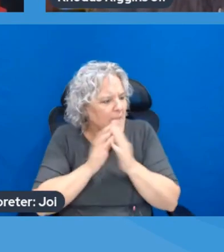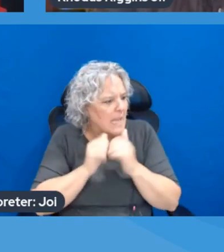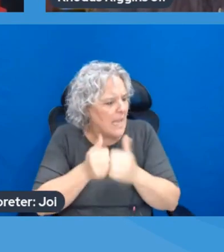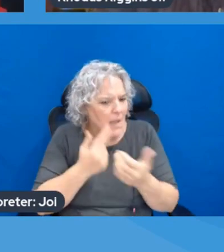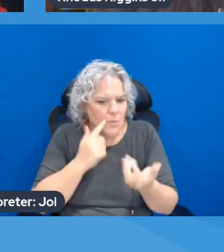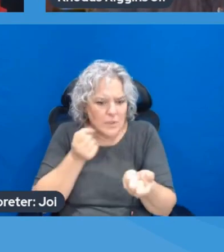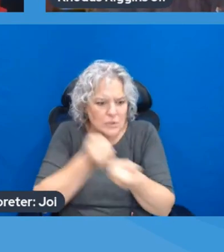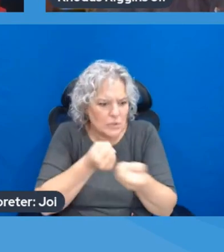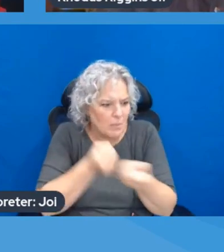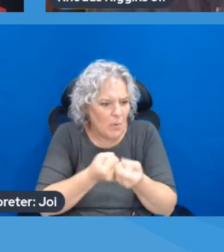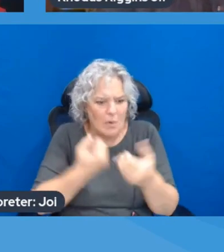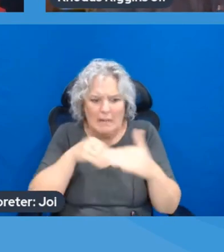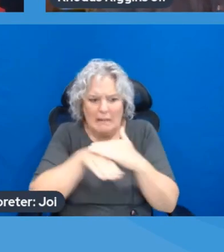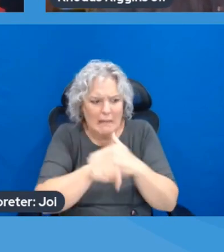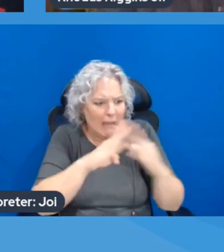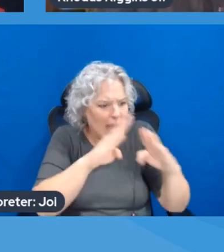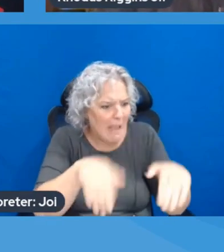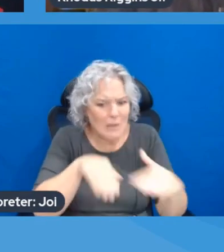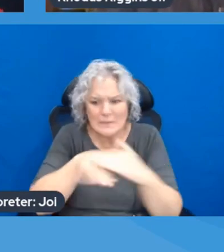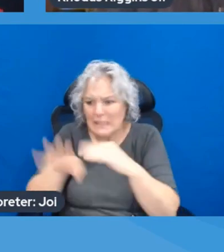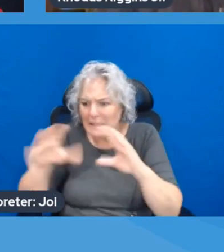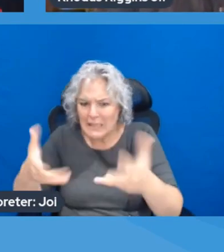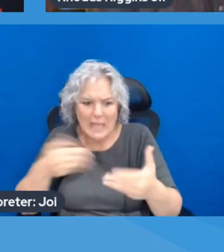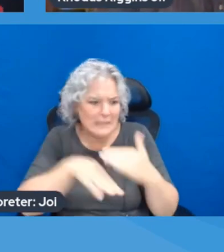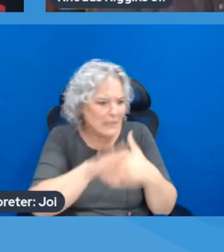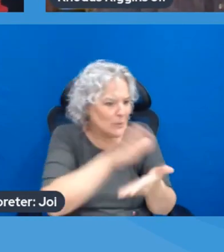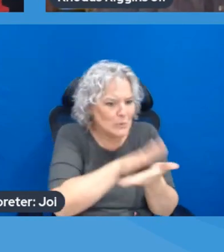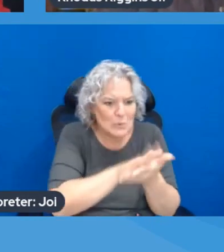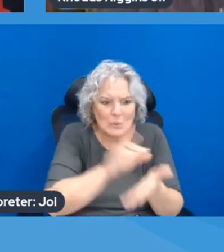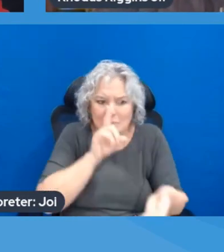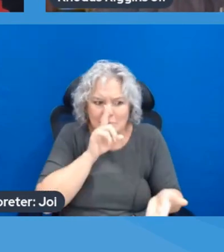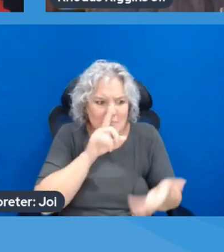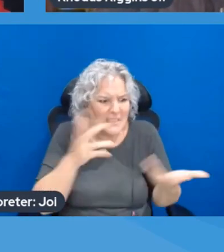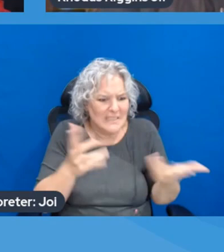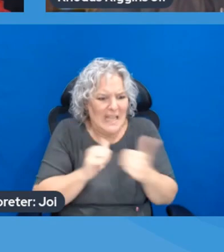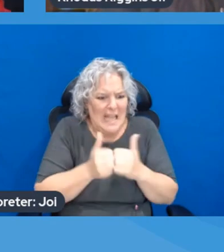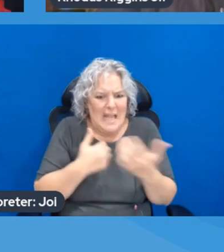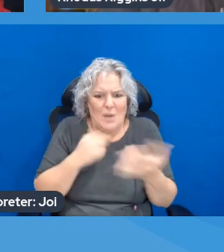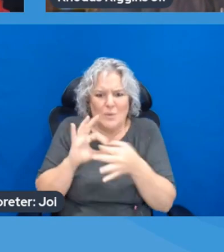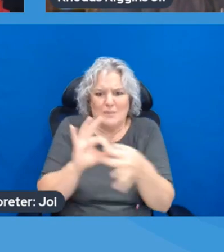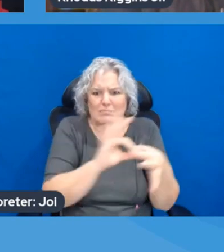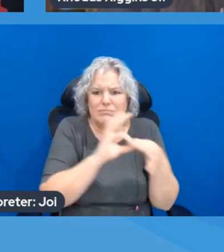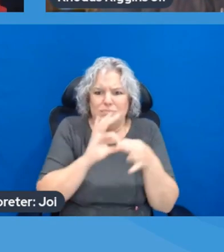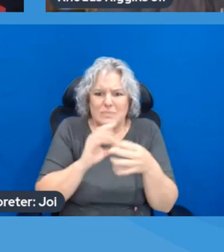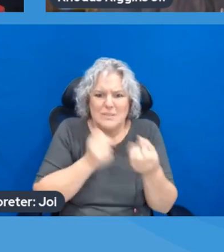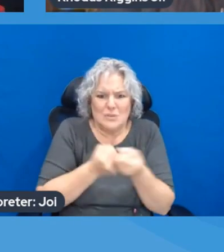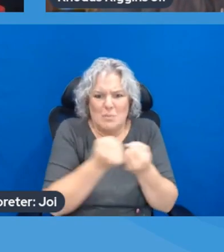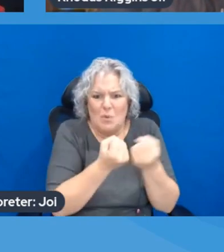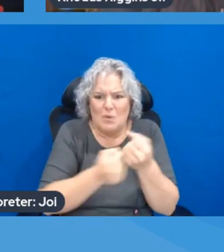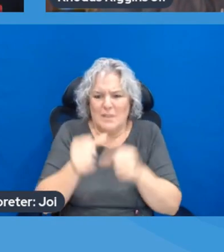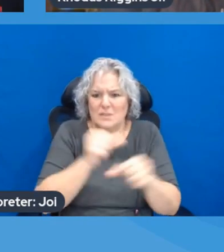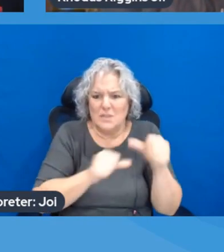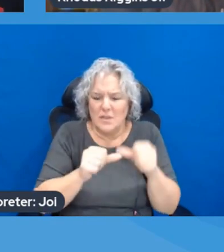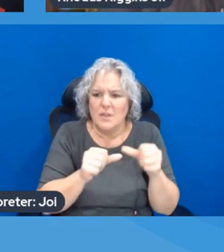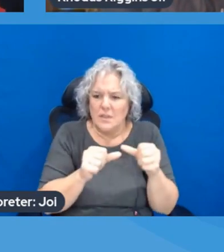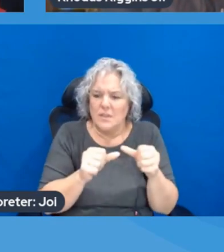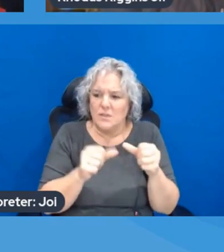that fit their unique contexts and priorities and maximize their existing strengths. And we really had to come to terms with the fact that